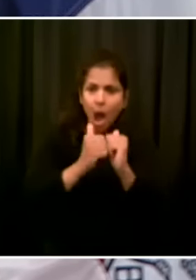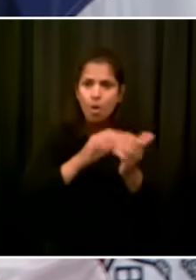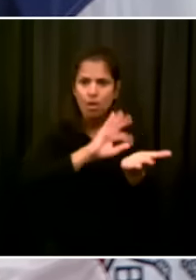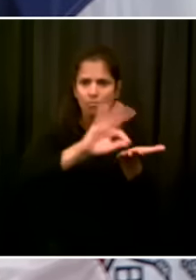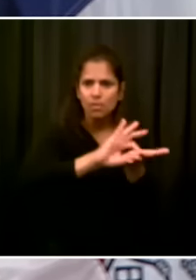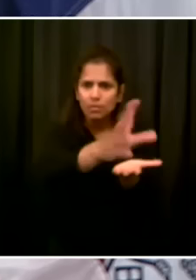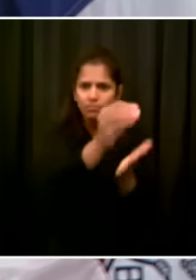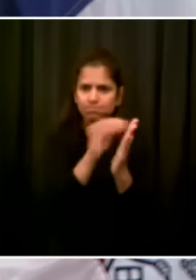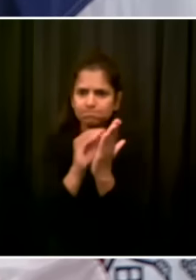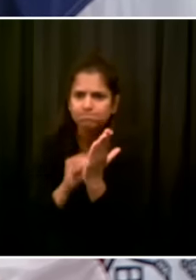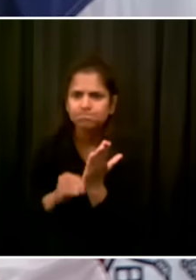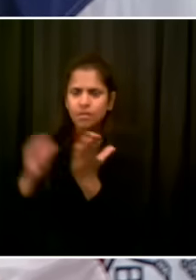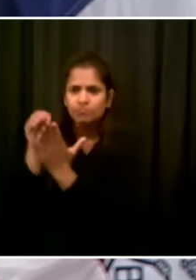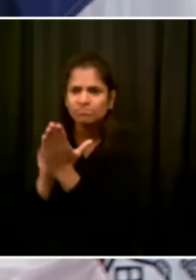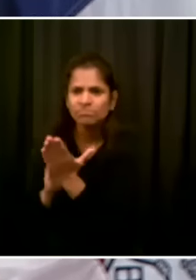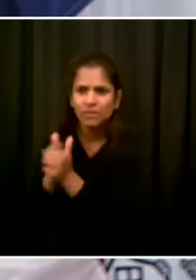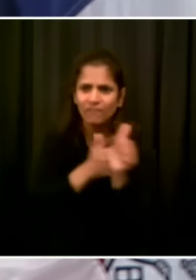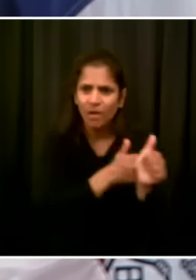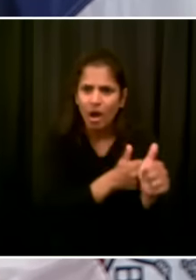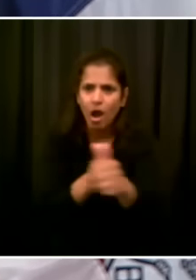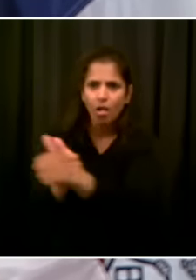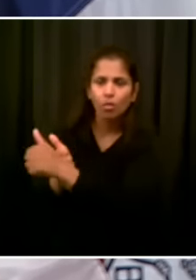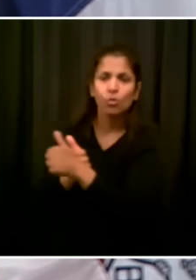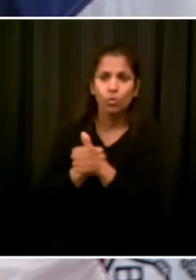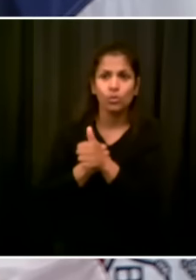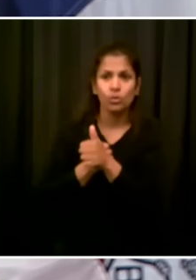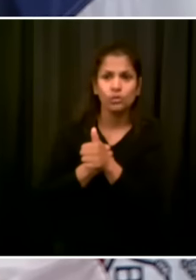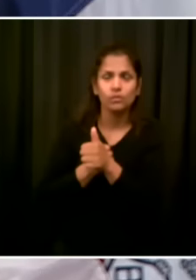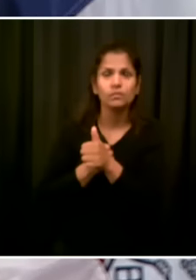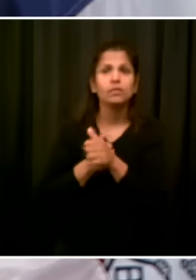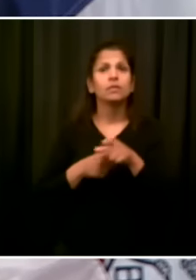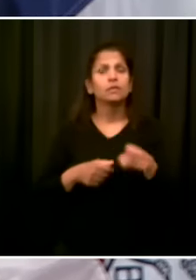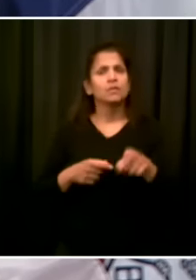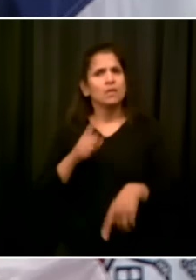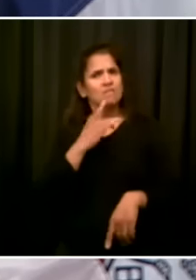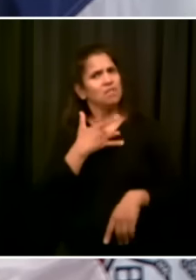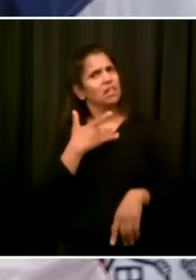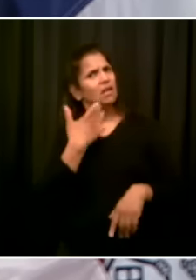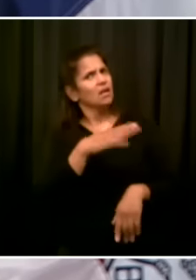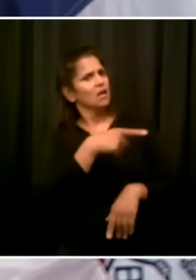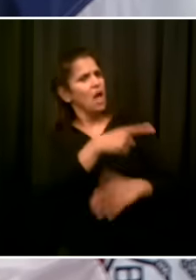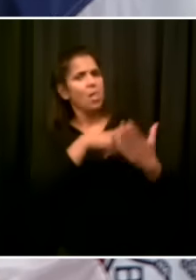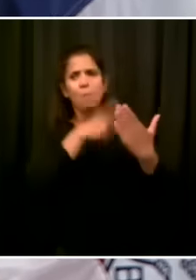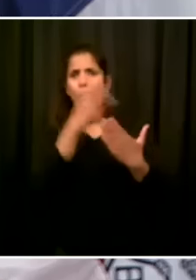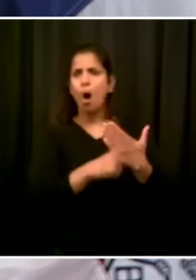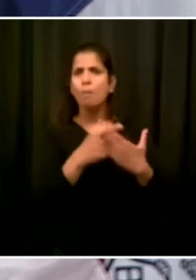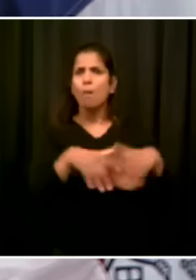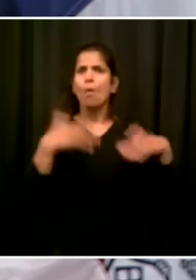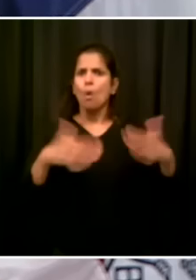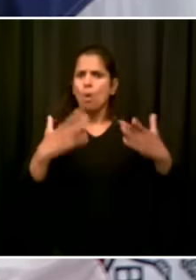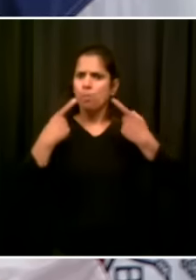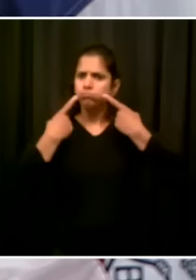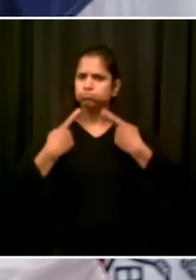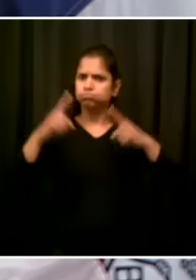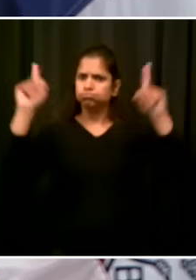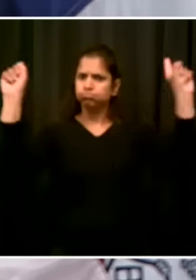IT'S VERY EASY.